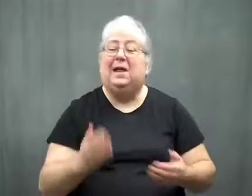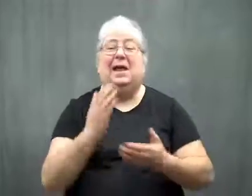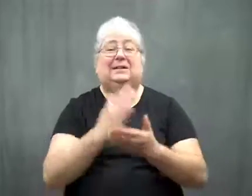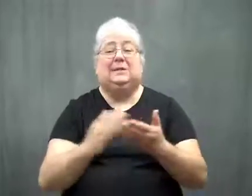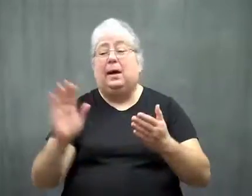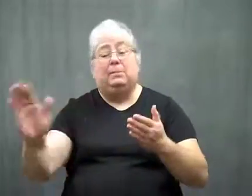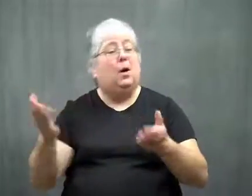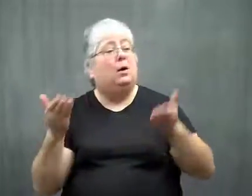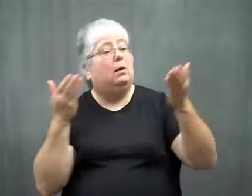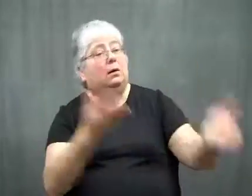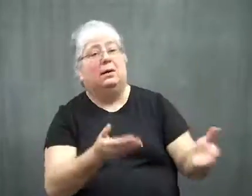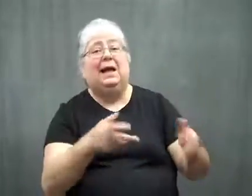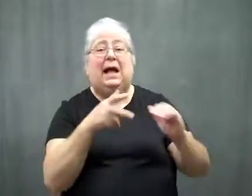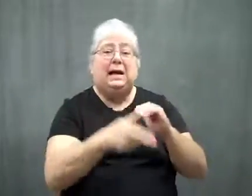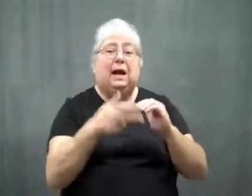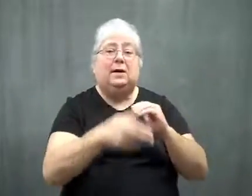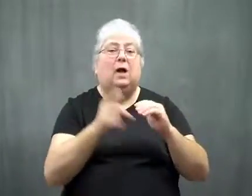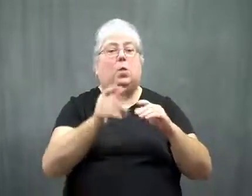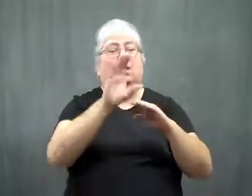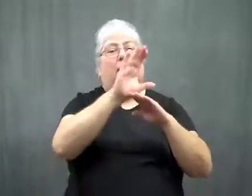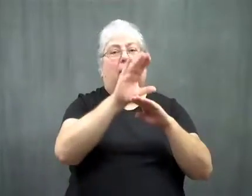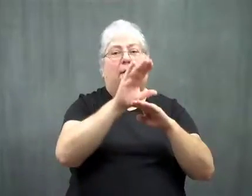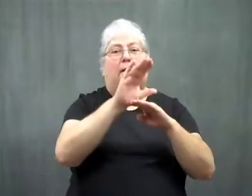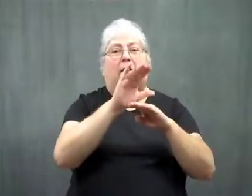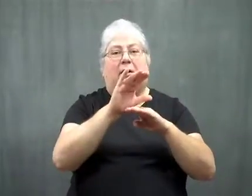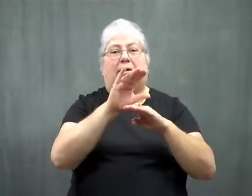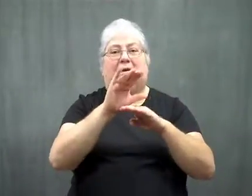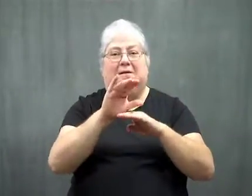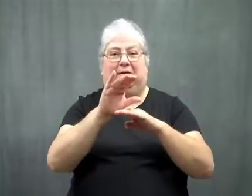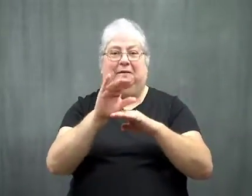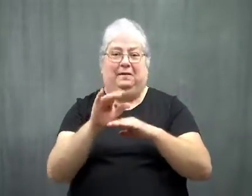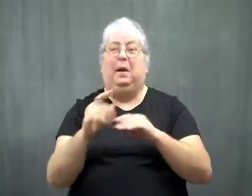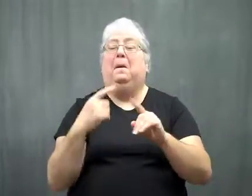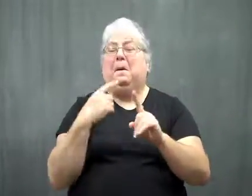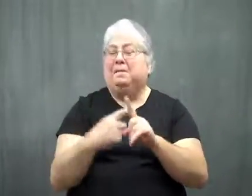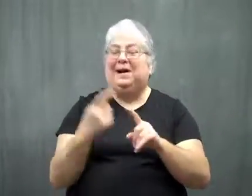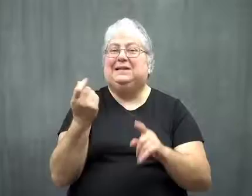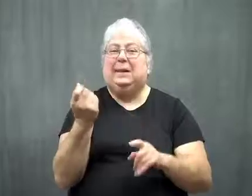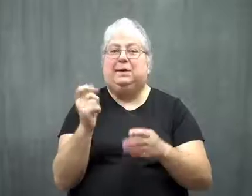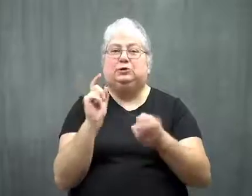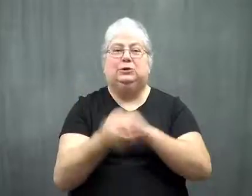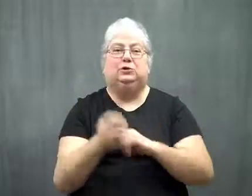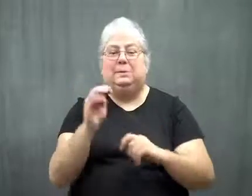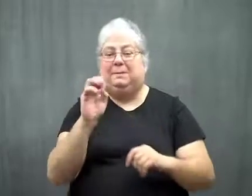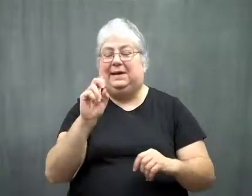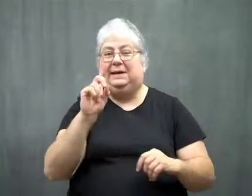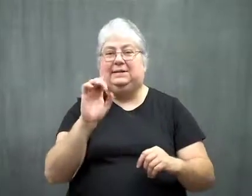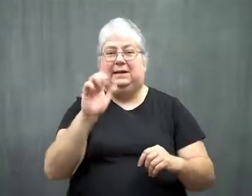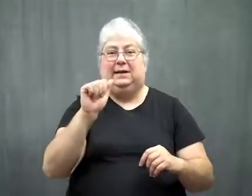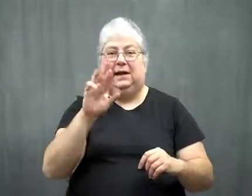Some of the cuts are gradual.